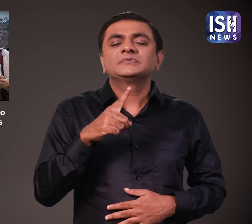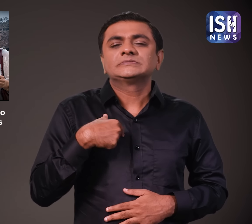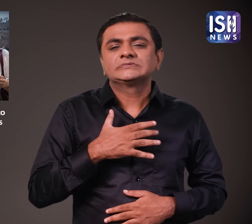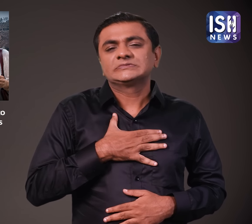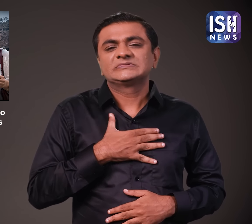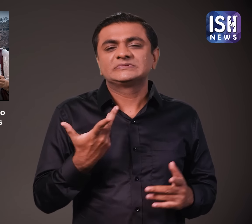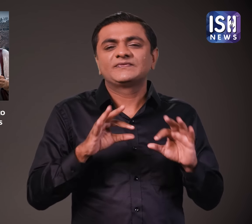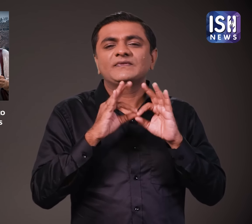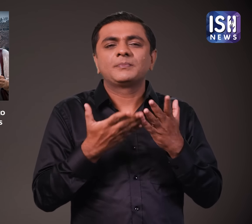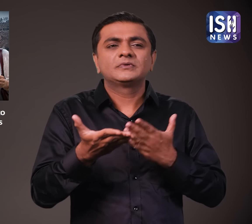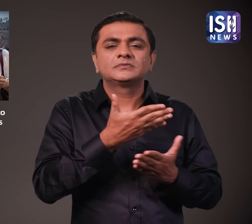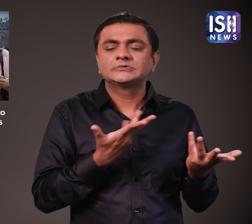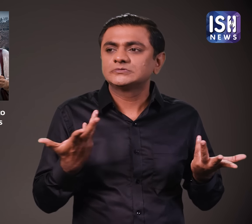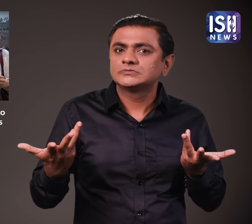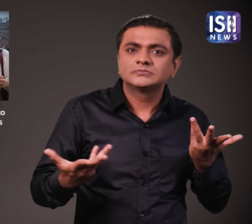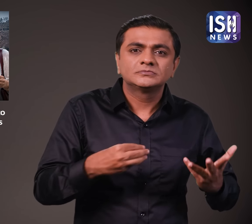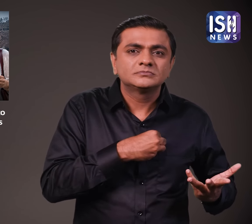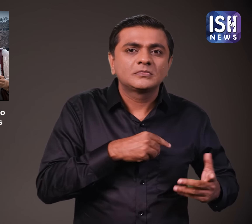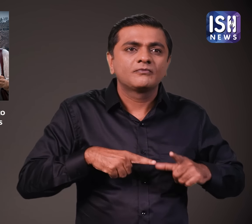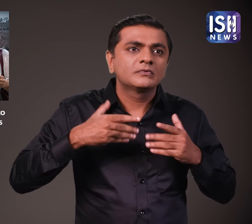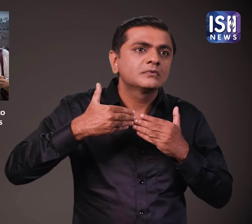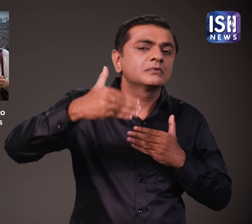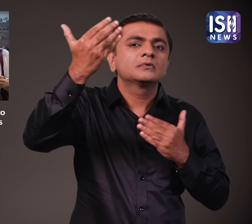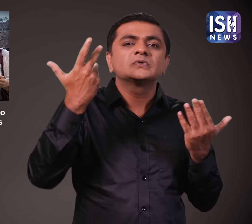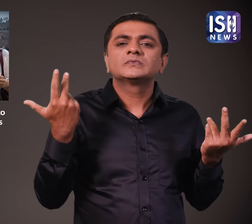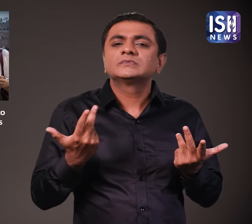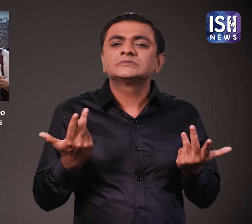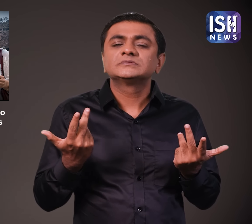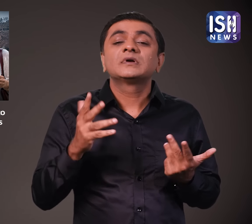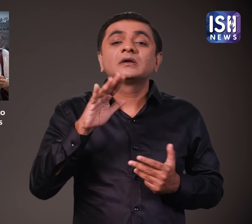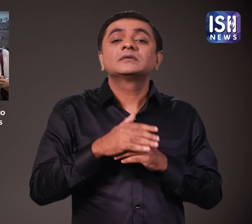It is painful to see the family struggle through such difficult circumstances.